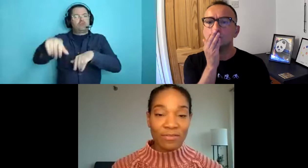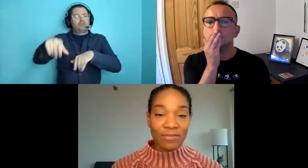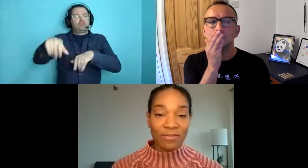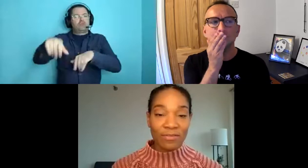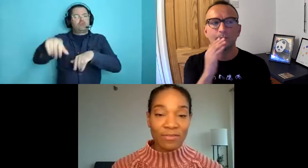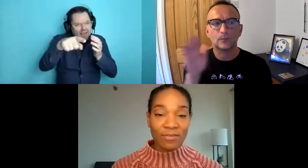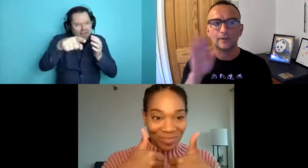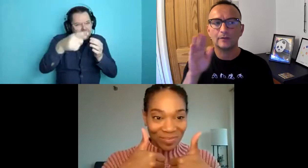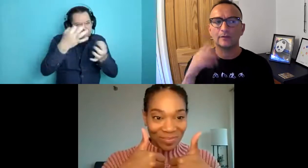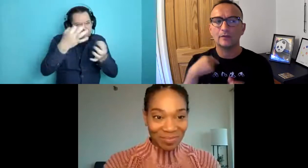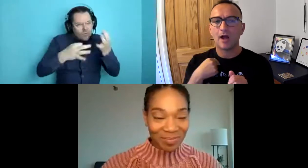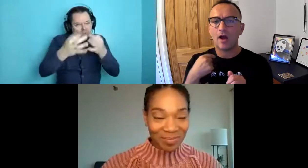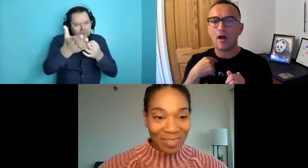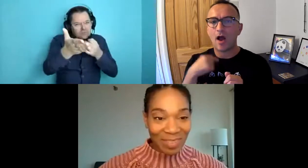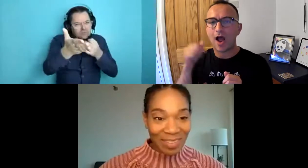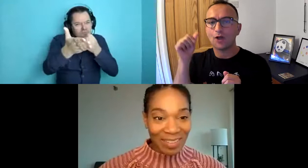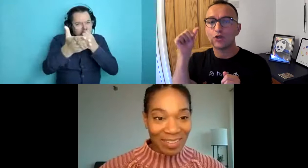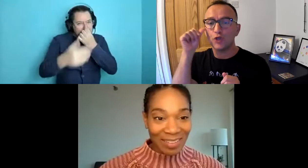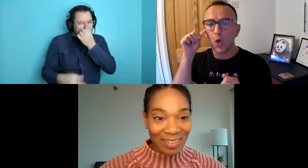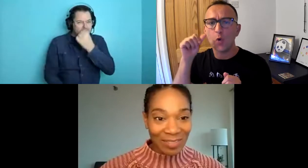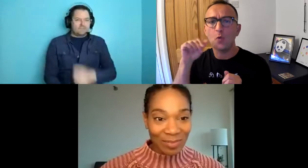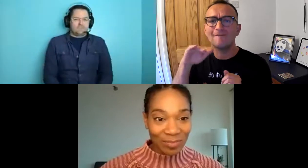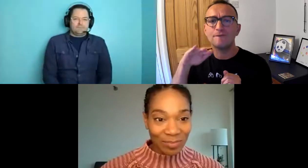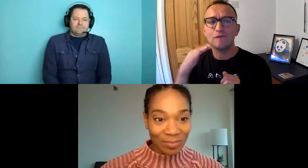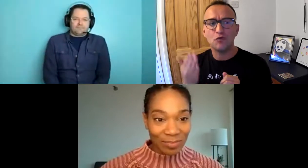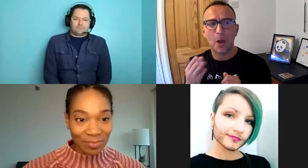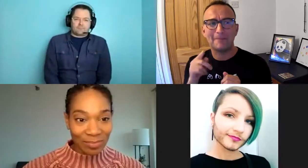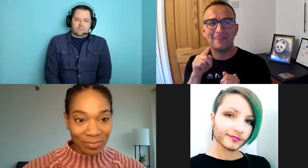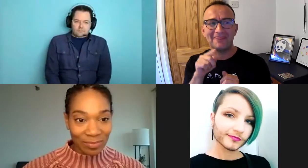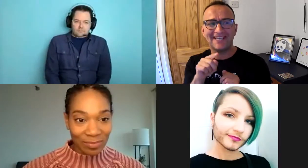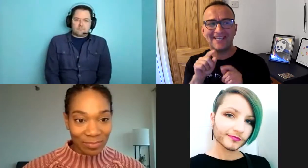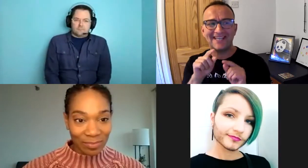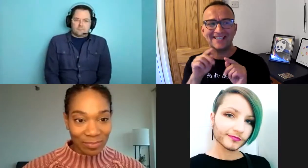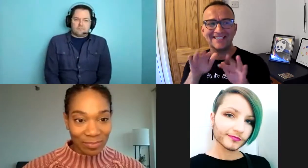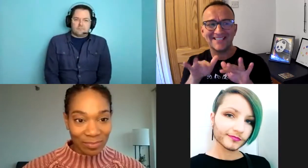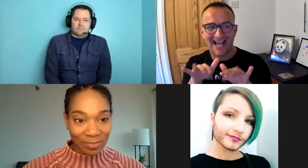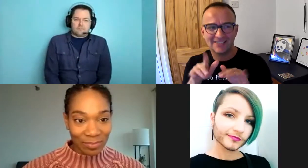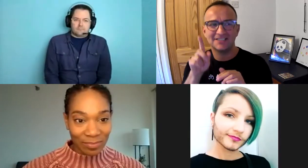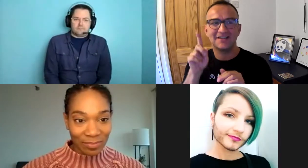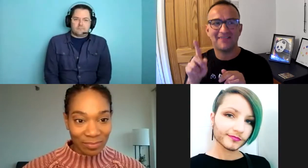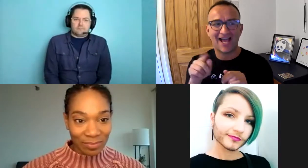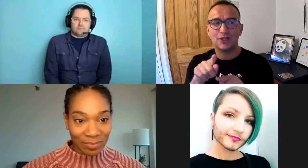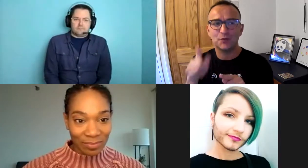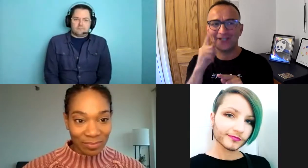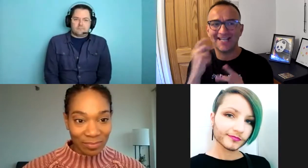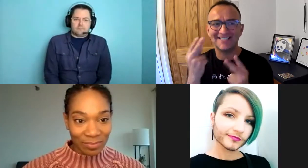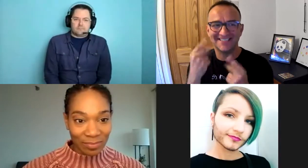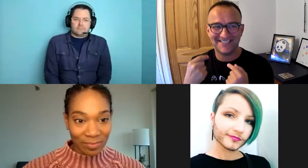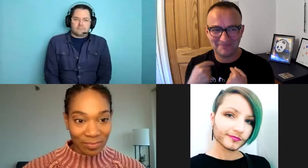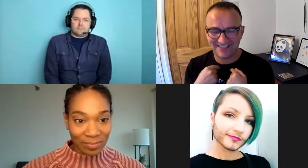I can only see you on and off, so, I don't know what is happening with_the WIFI, but if you can see me, I can